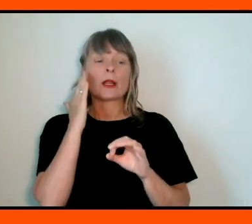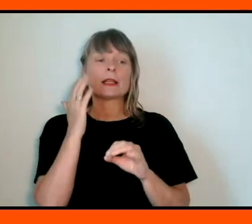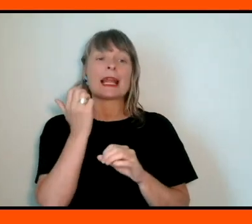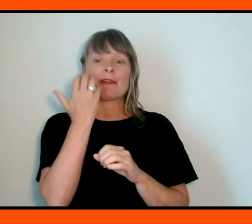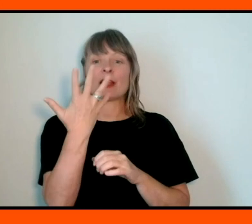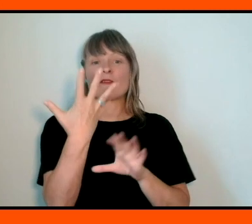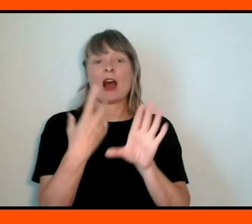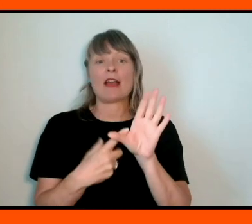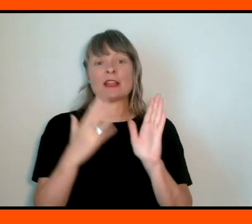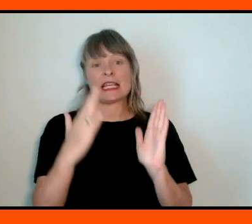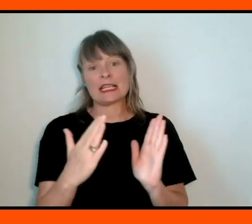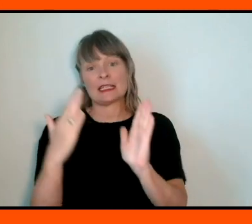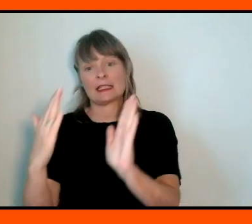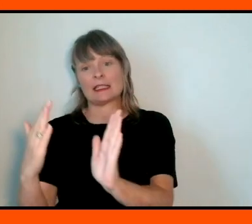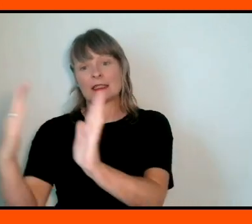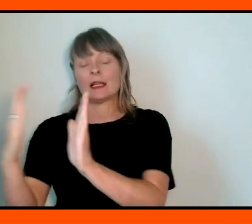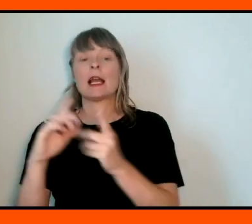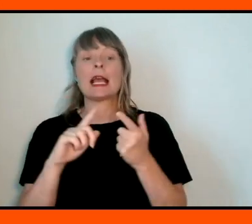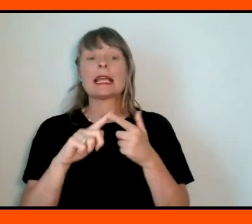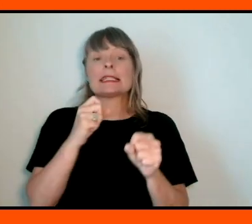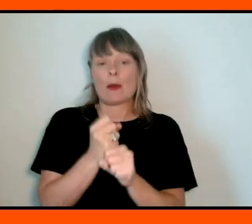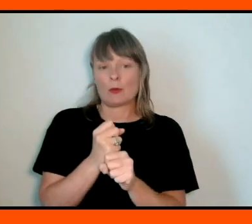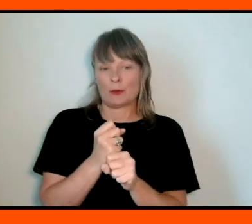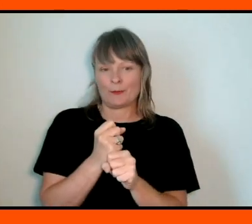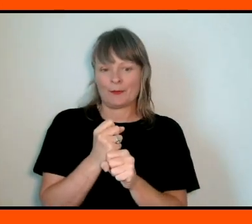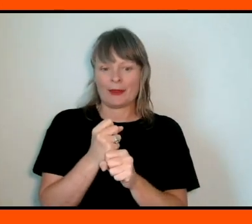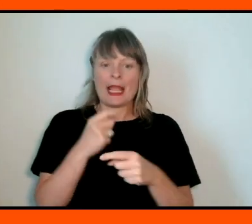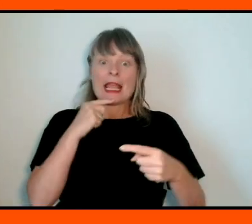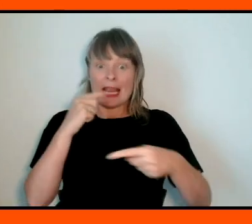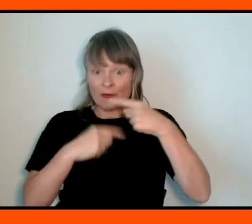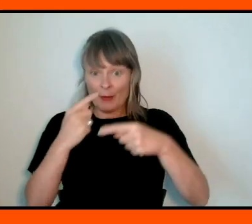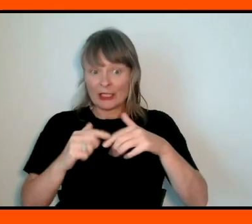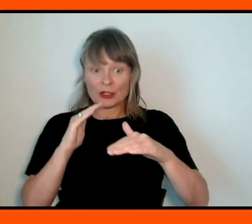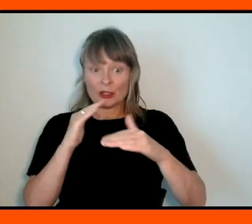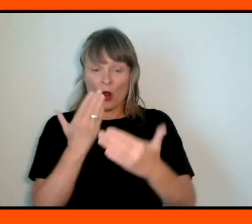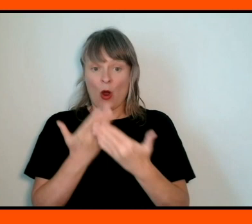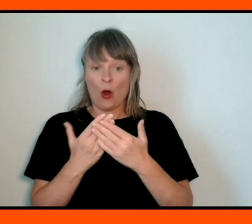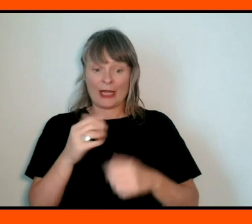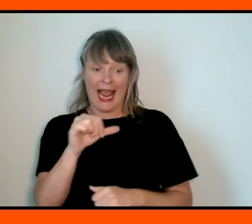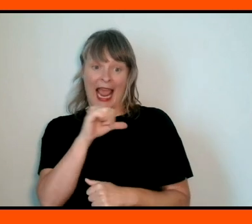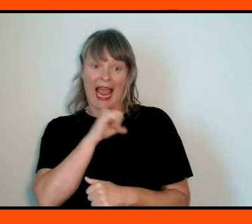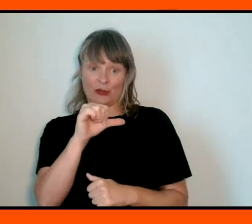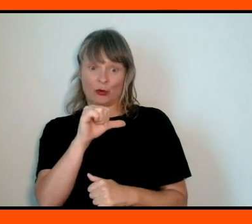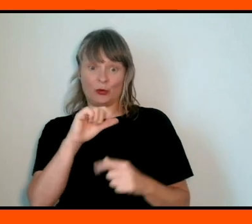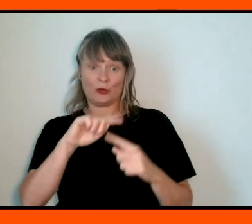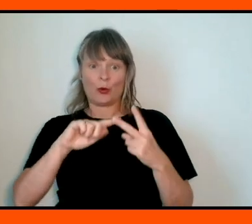For example, data on attitudes or opinions is not usually considered appropriate for a Census